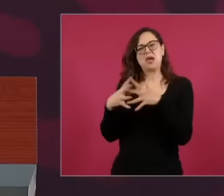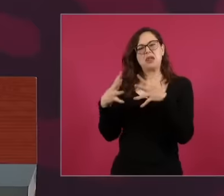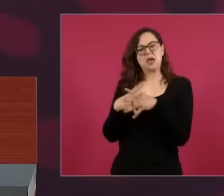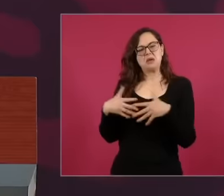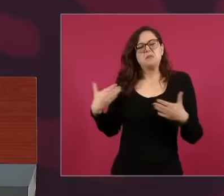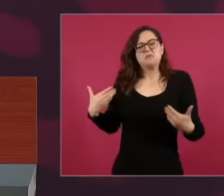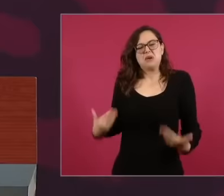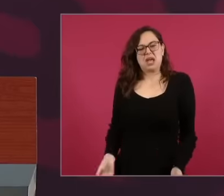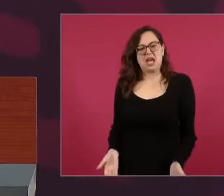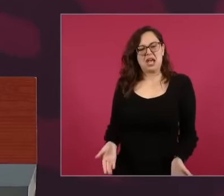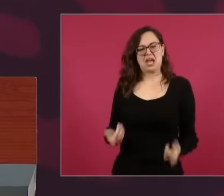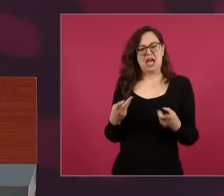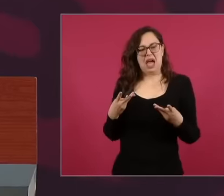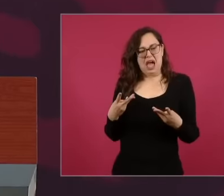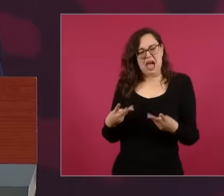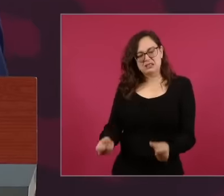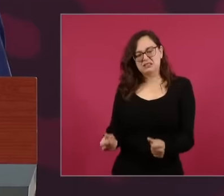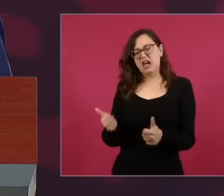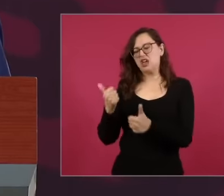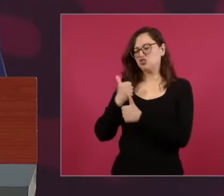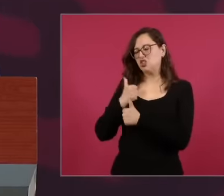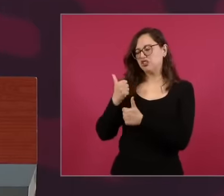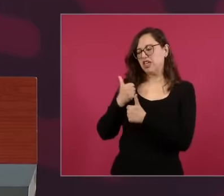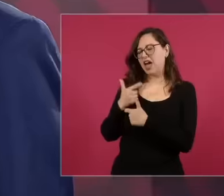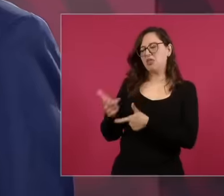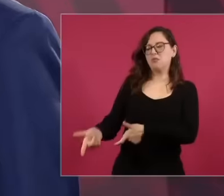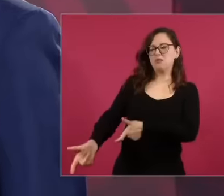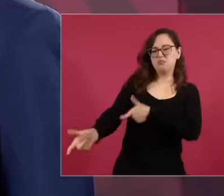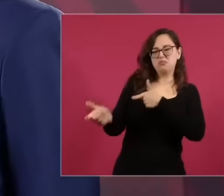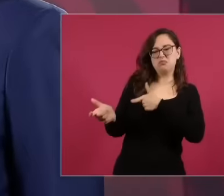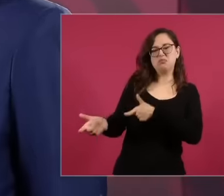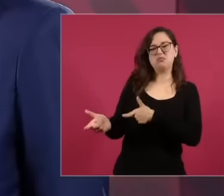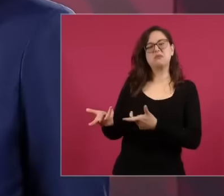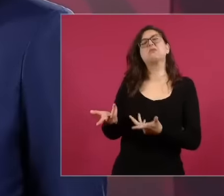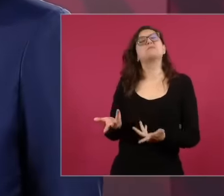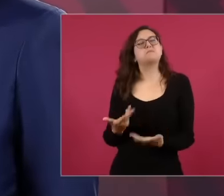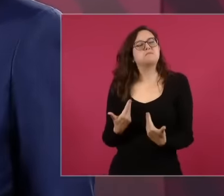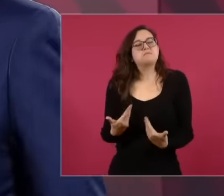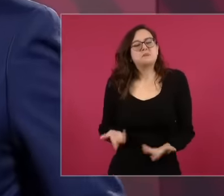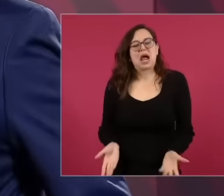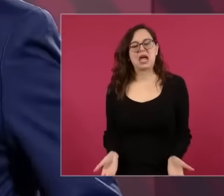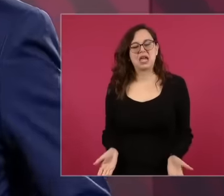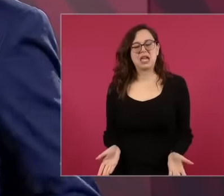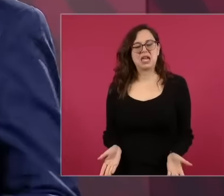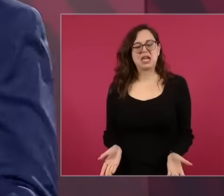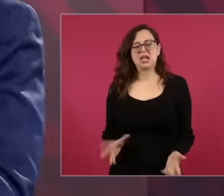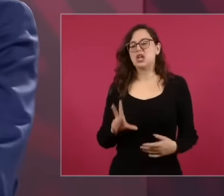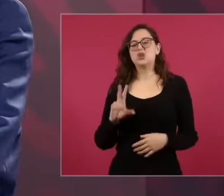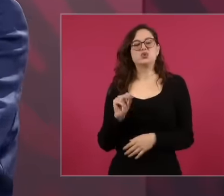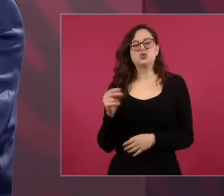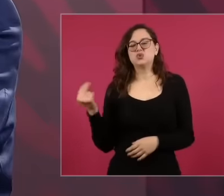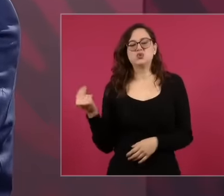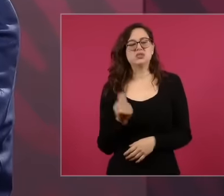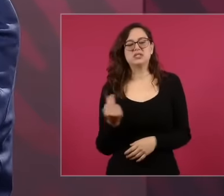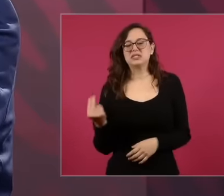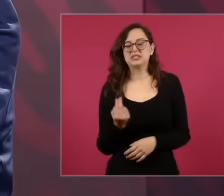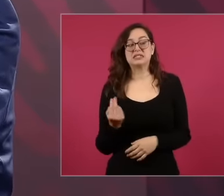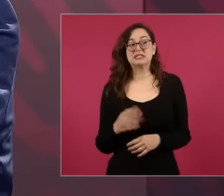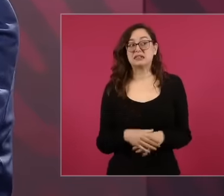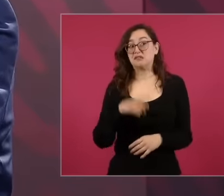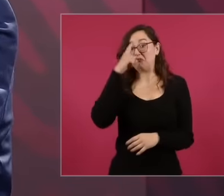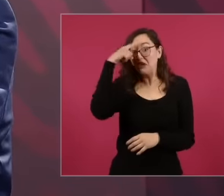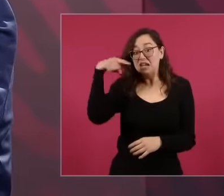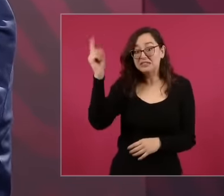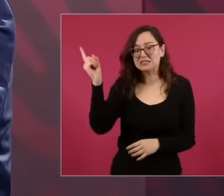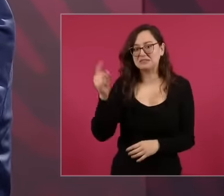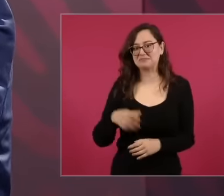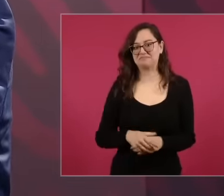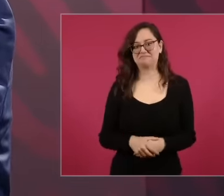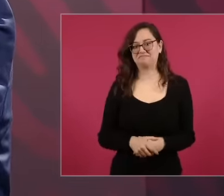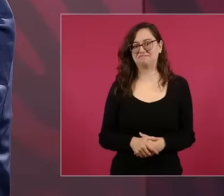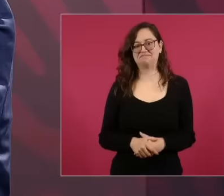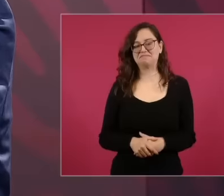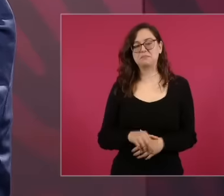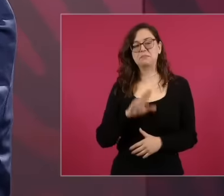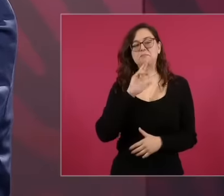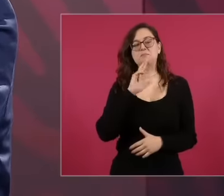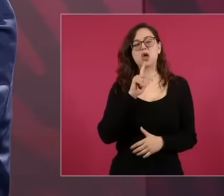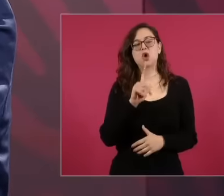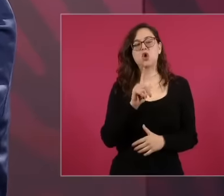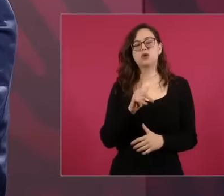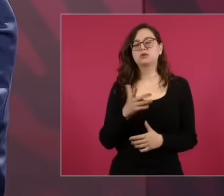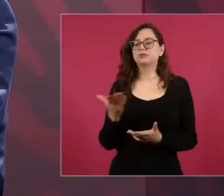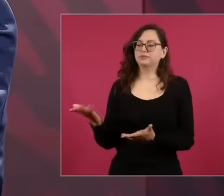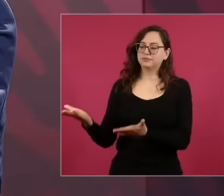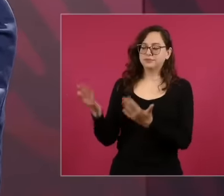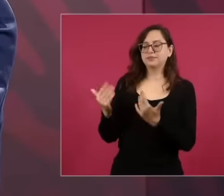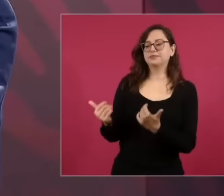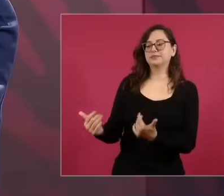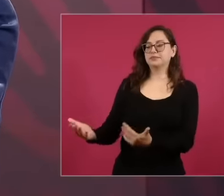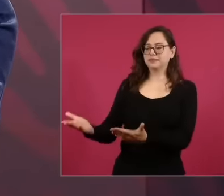waste a shot invading us, and it was not easy; it was better to open the doors to ambitious young